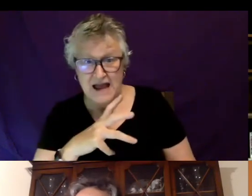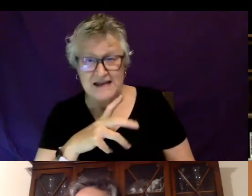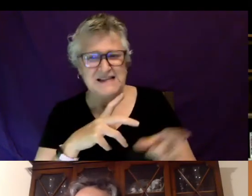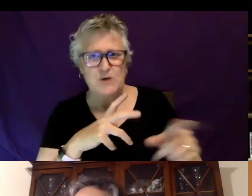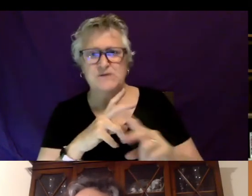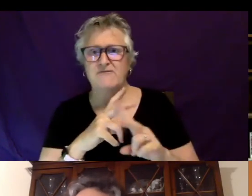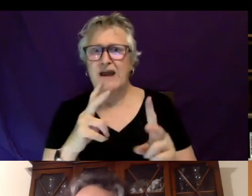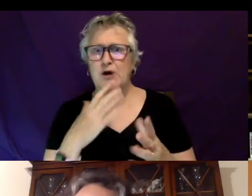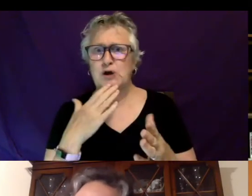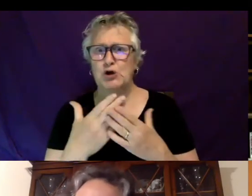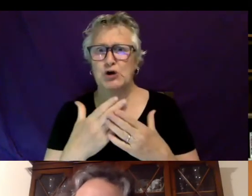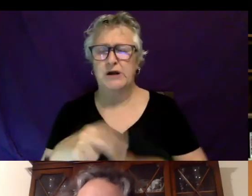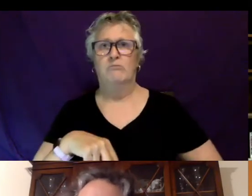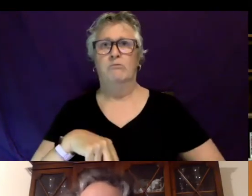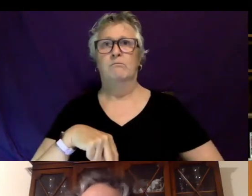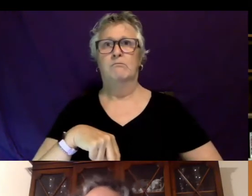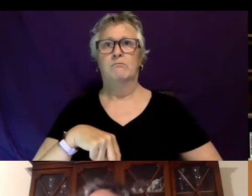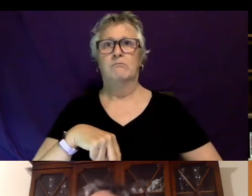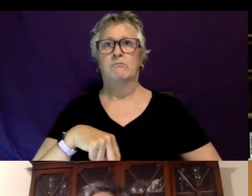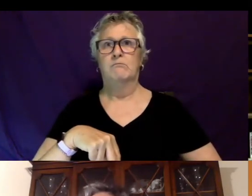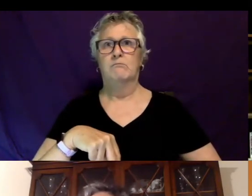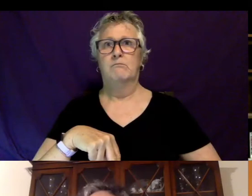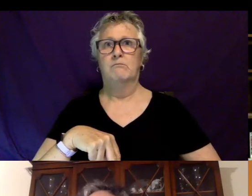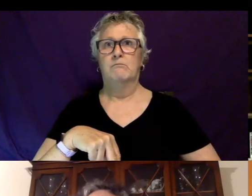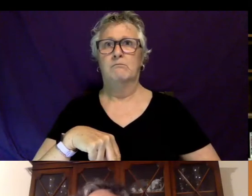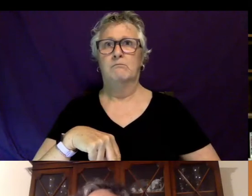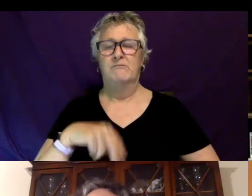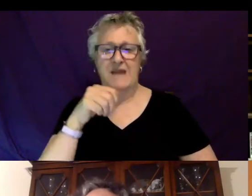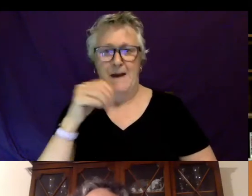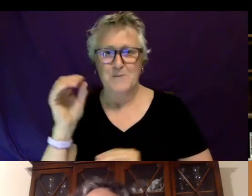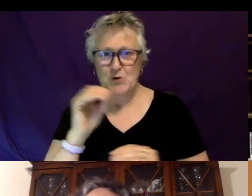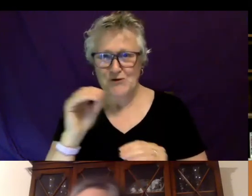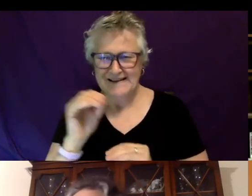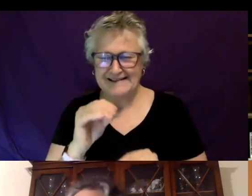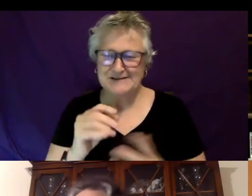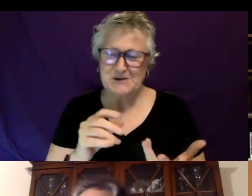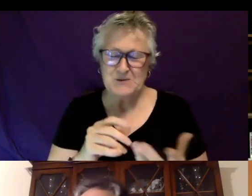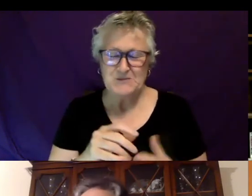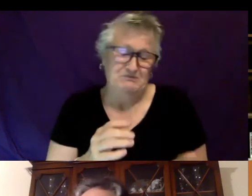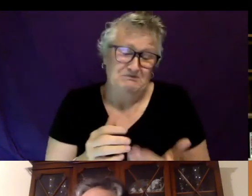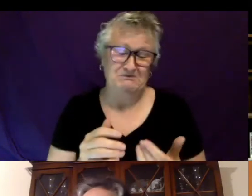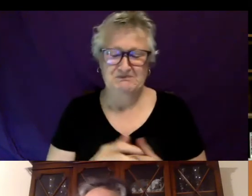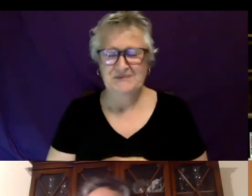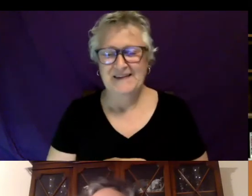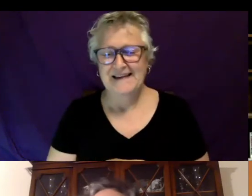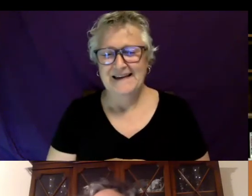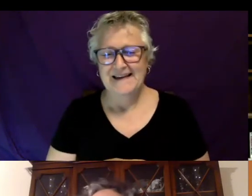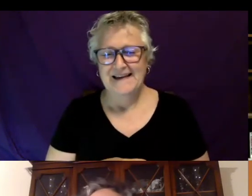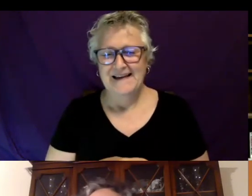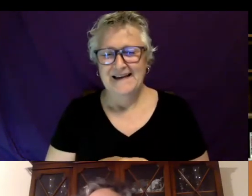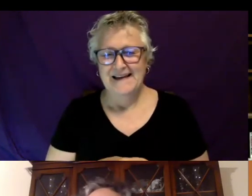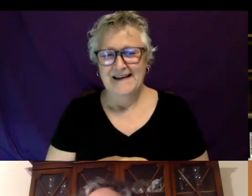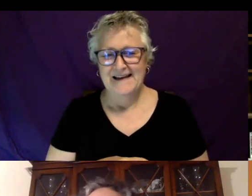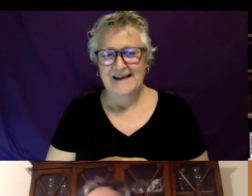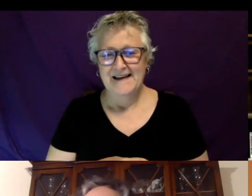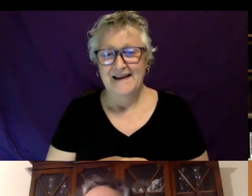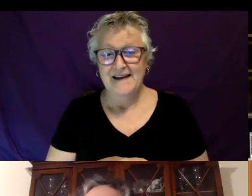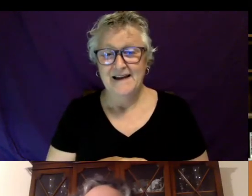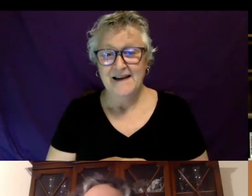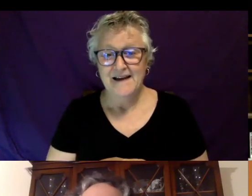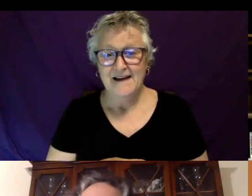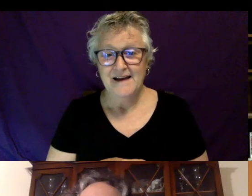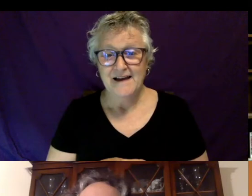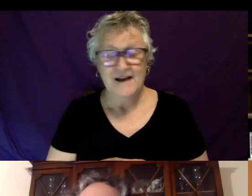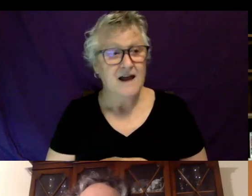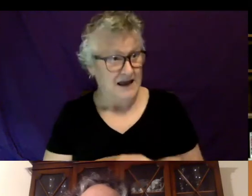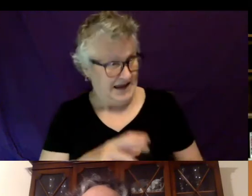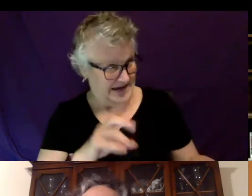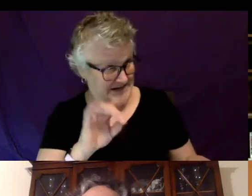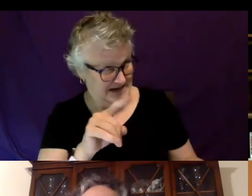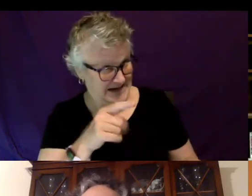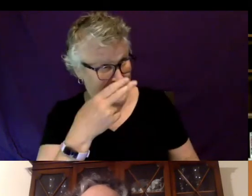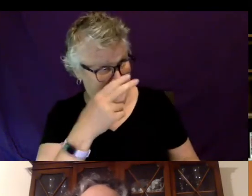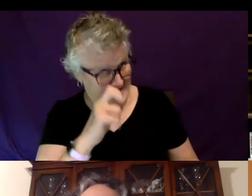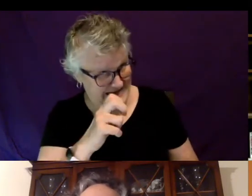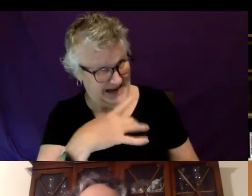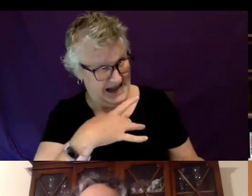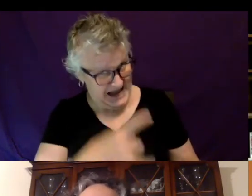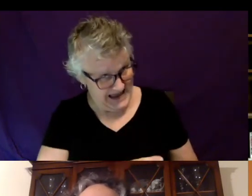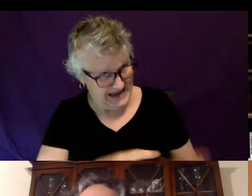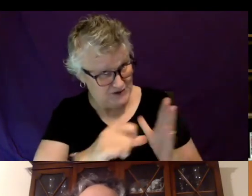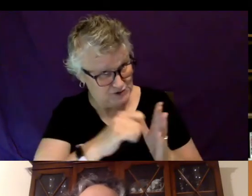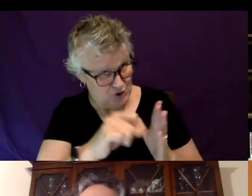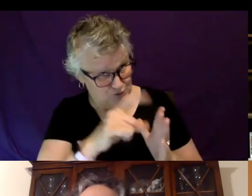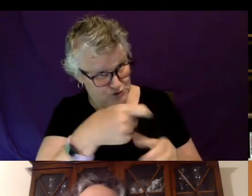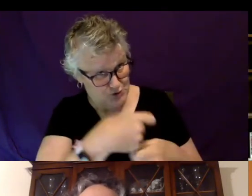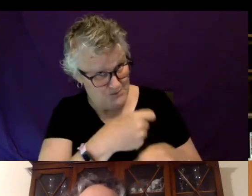So, did he at least like the sculpture? Uh, yeah, he was, he was he was interested,